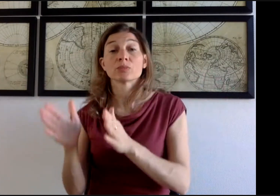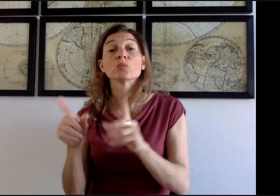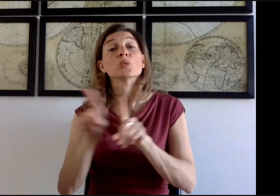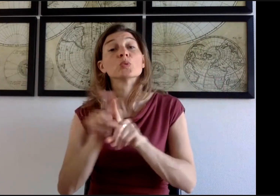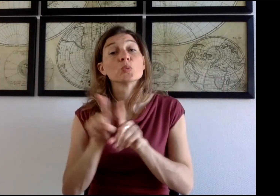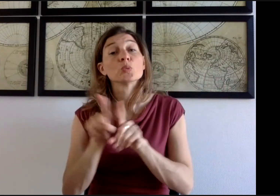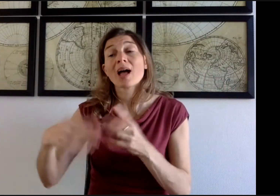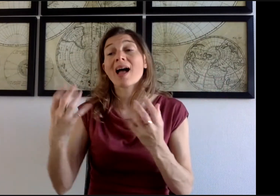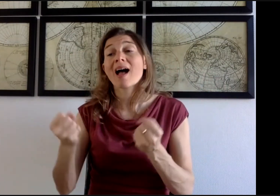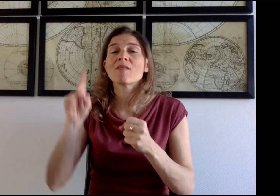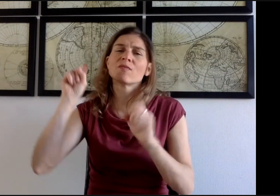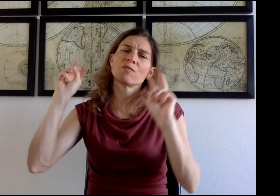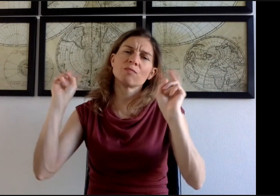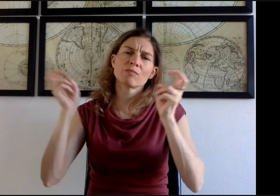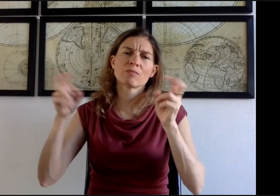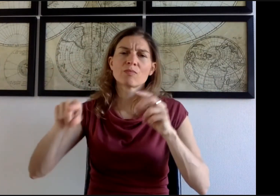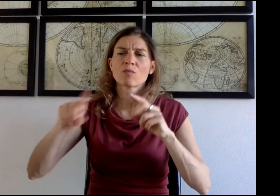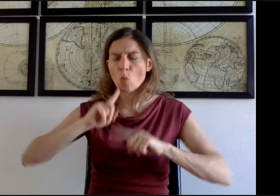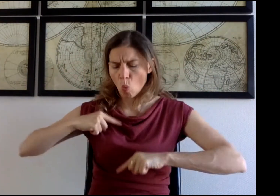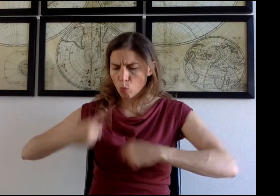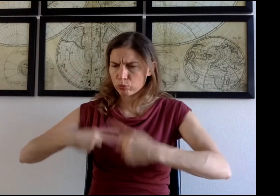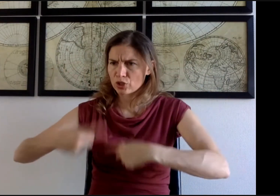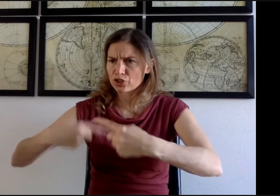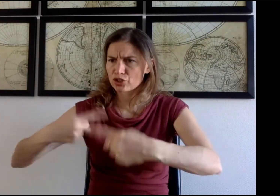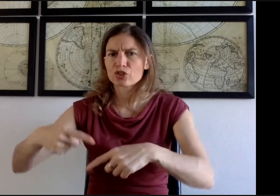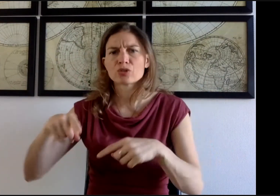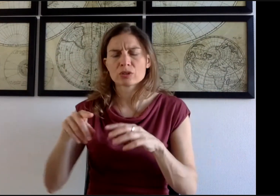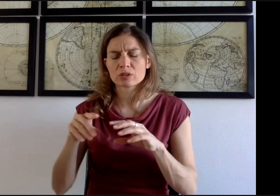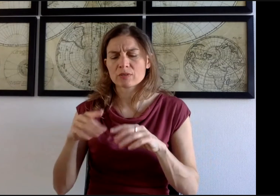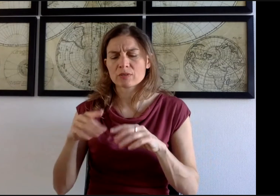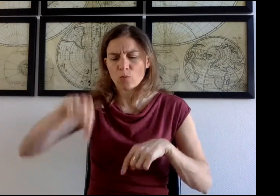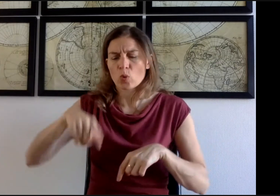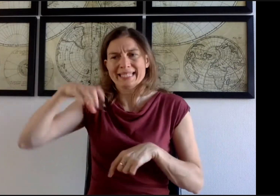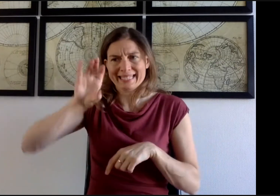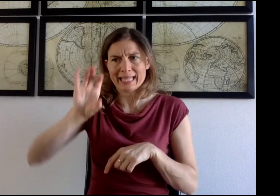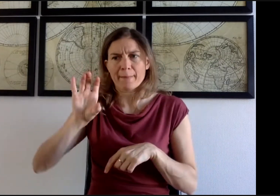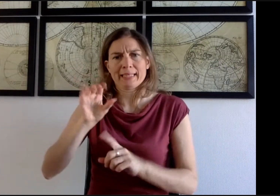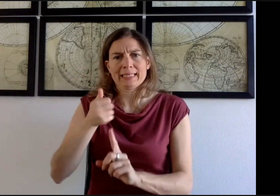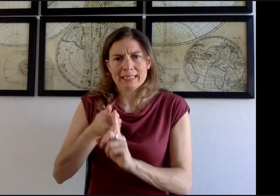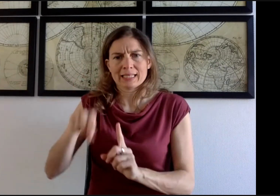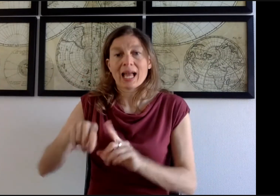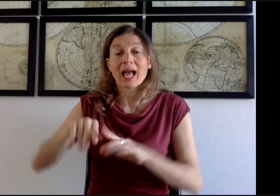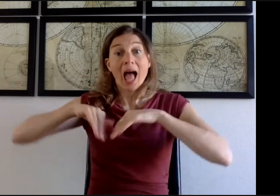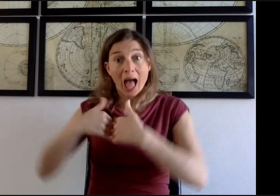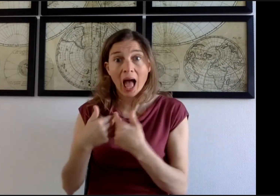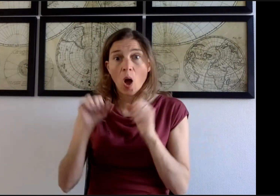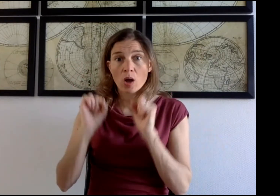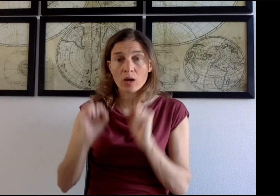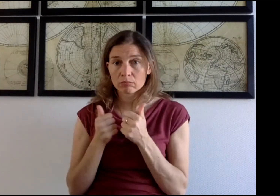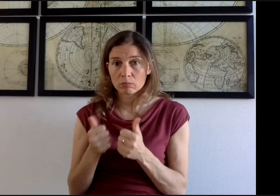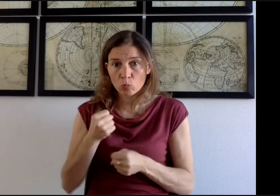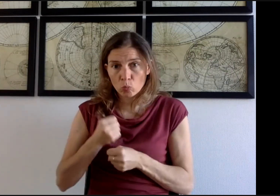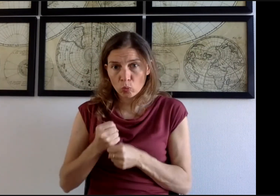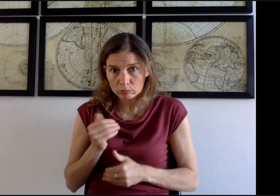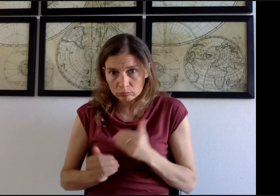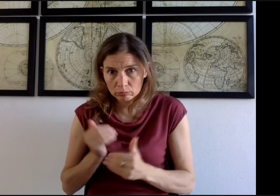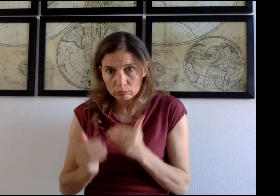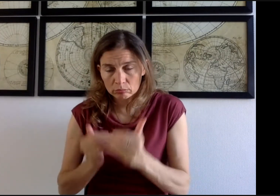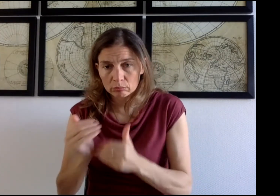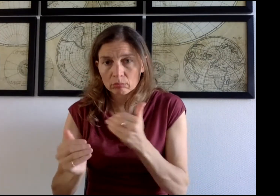for all our organizations to adequate healthcare without discrimination